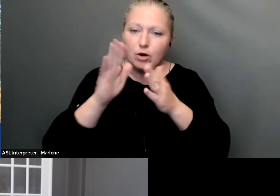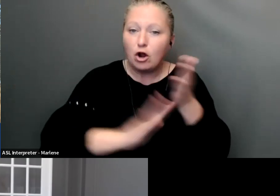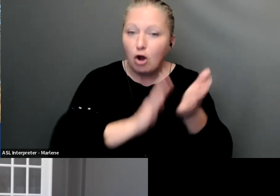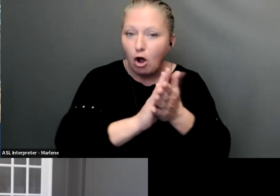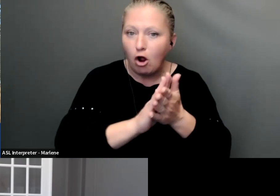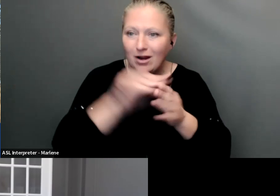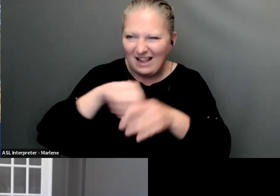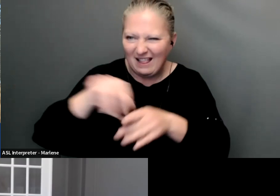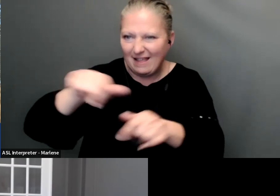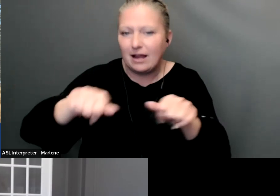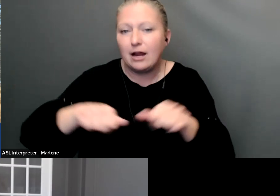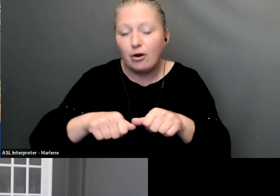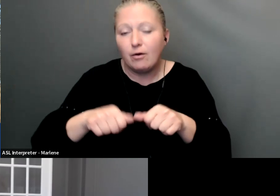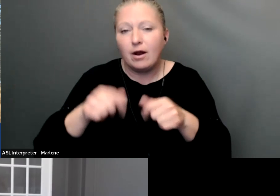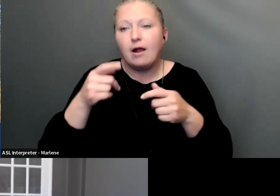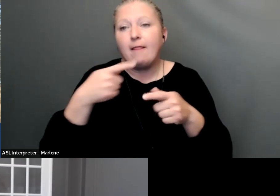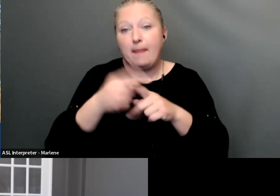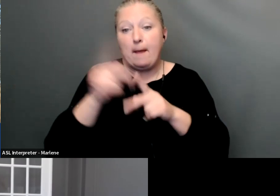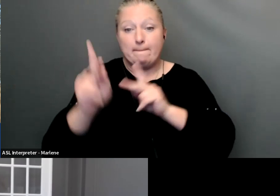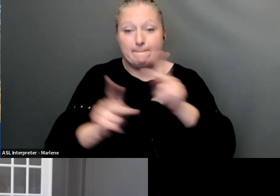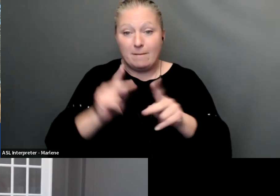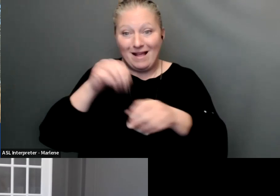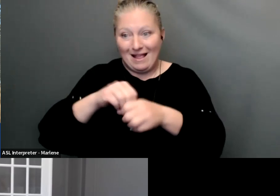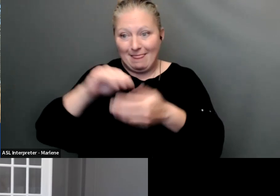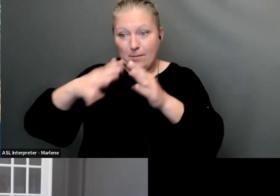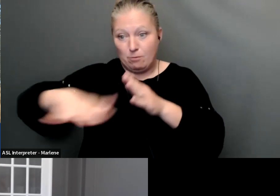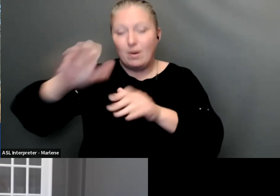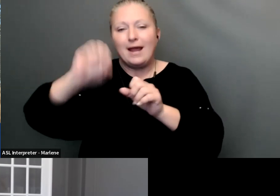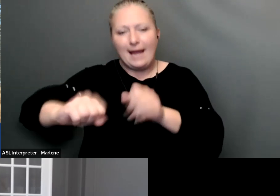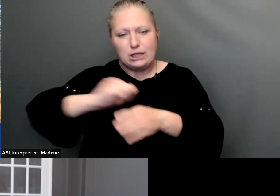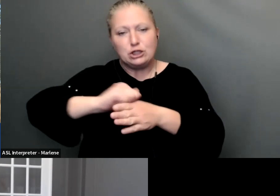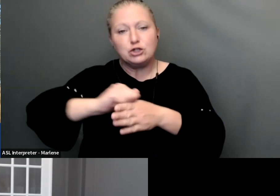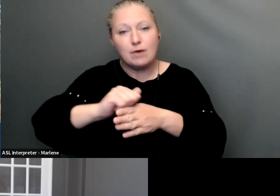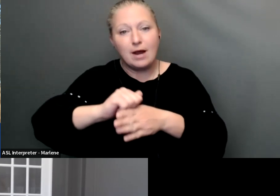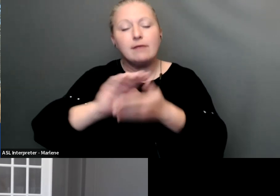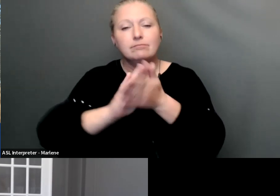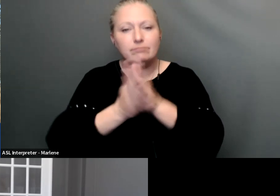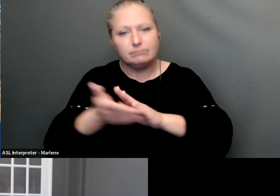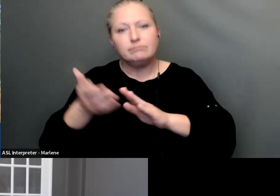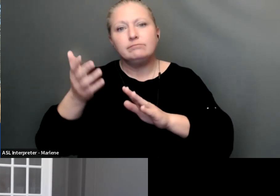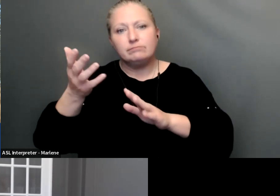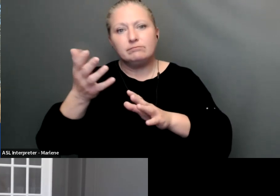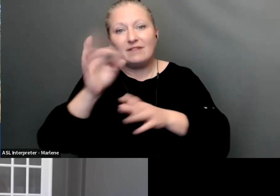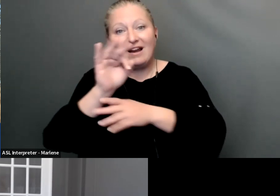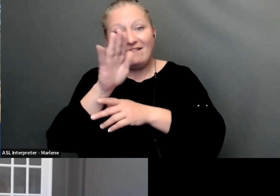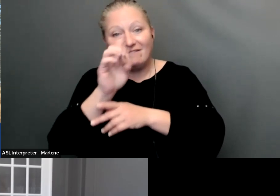areas so that the people in that community can be trained and be able to get fiber and broadband